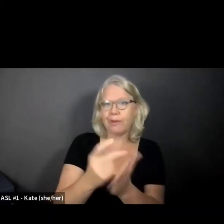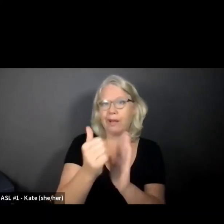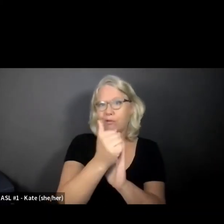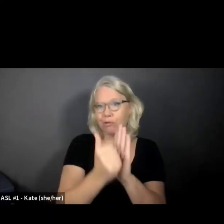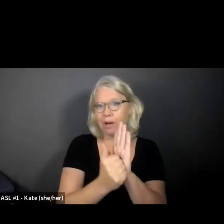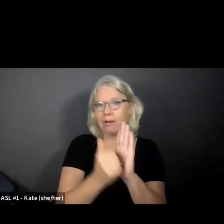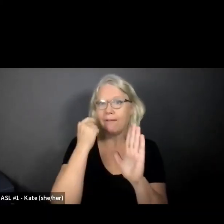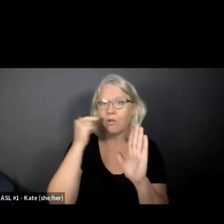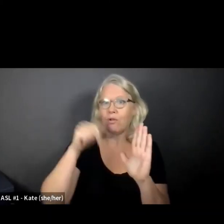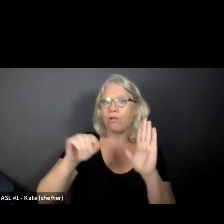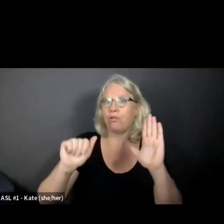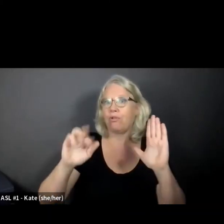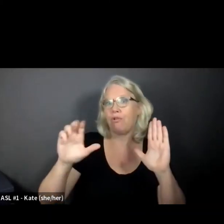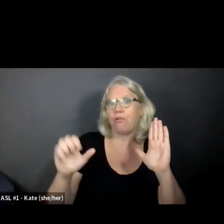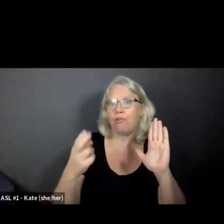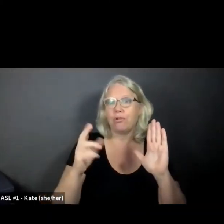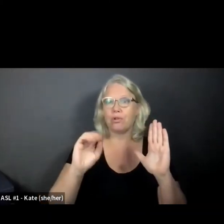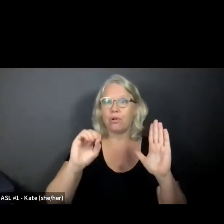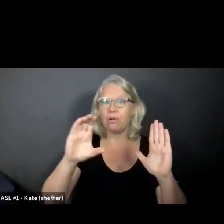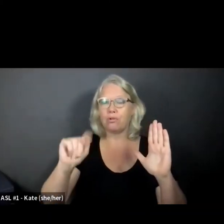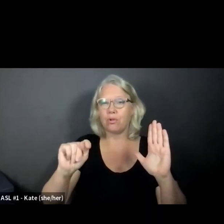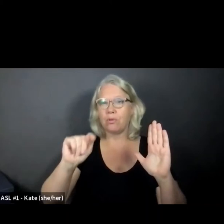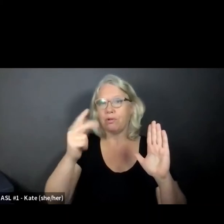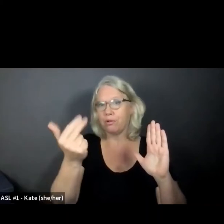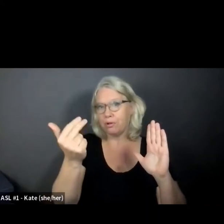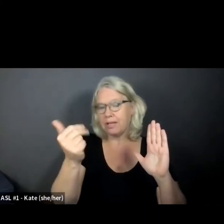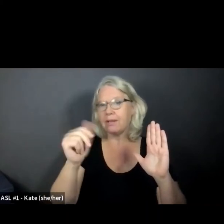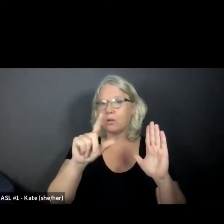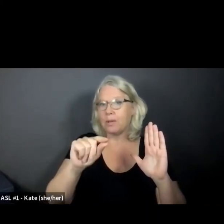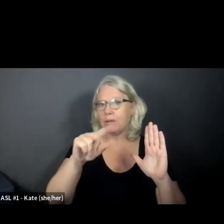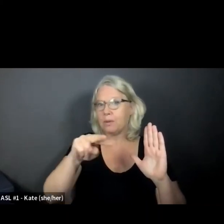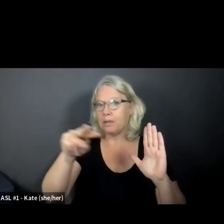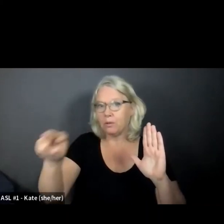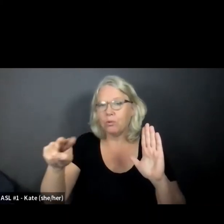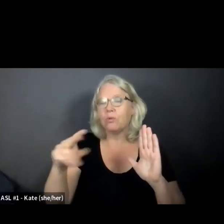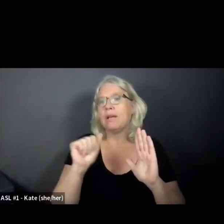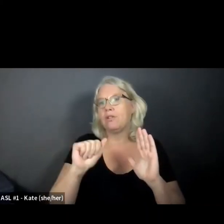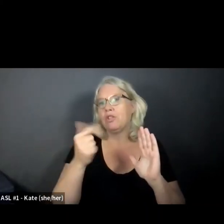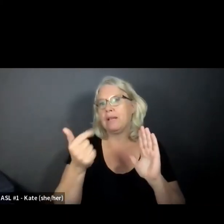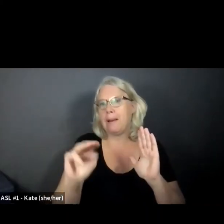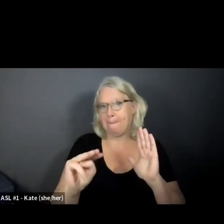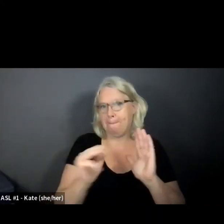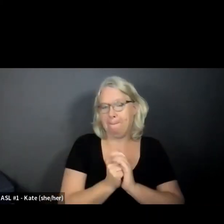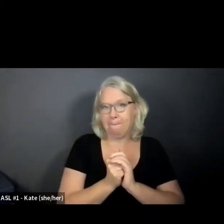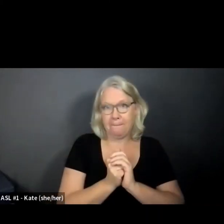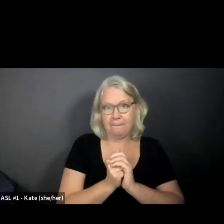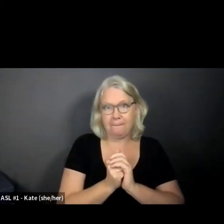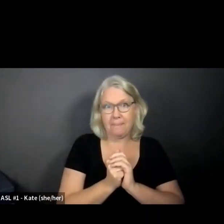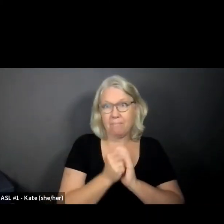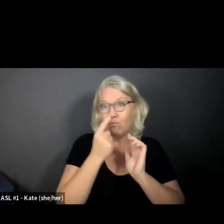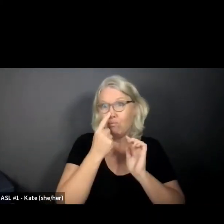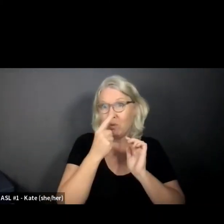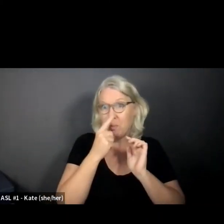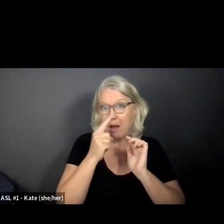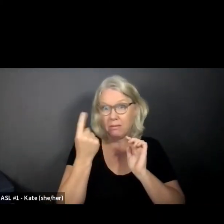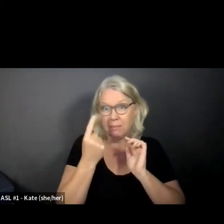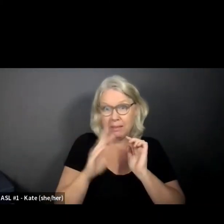13th, 2022, ANNUAL GENERAL MEETING. I SEE A COUPLE OF HAND.